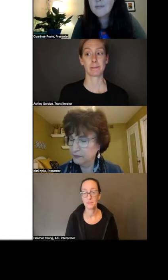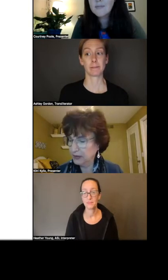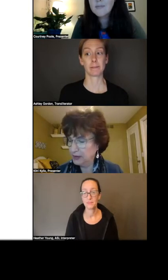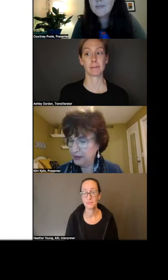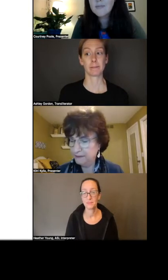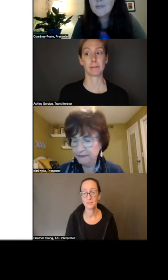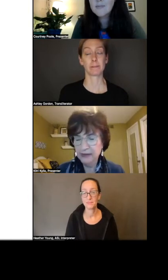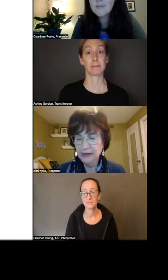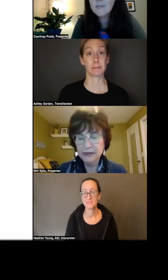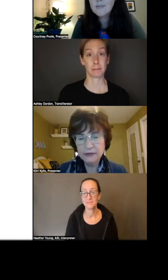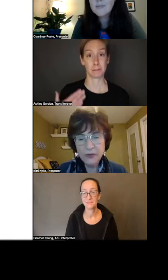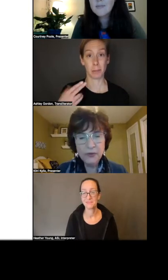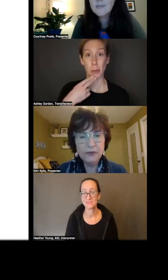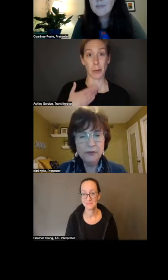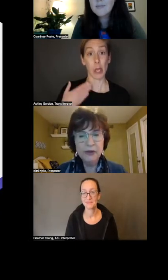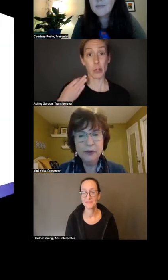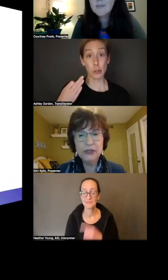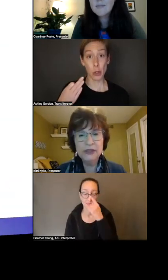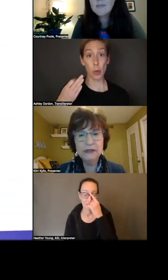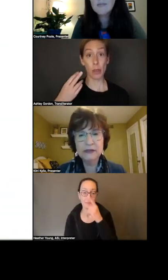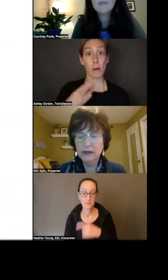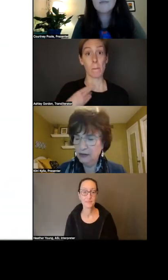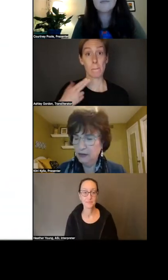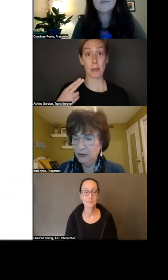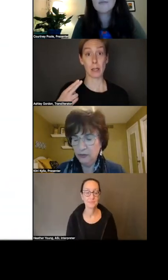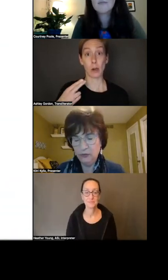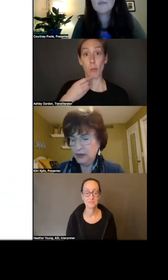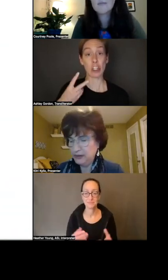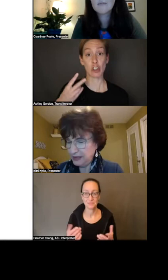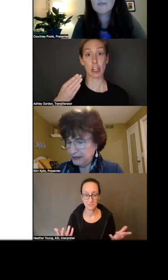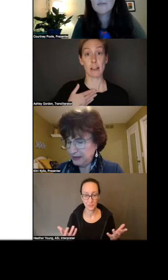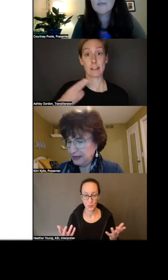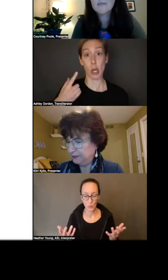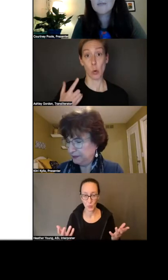Okay. So the big question is what did I say?